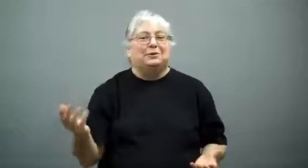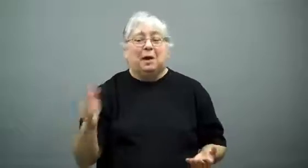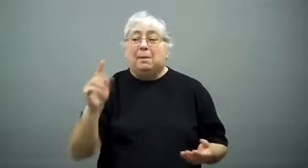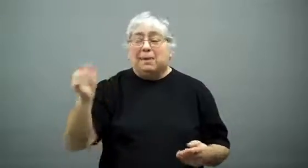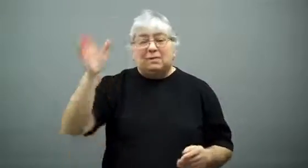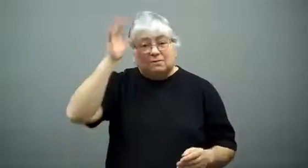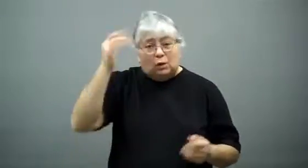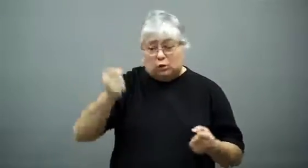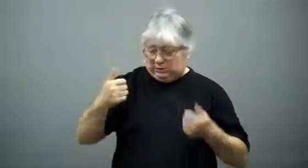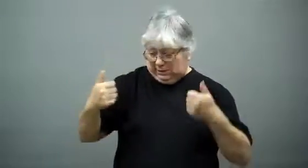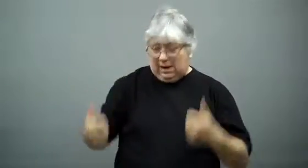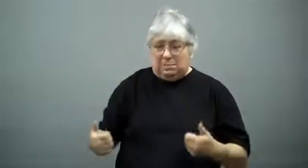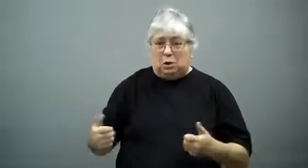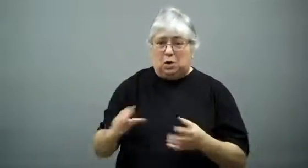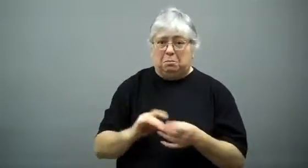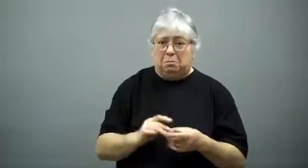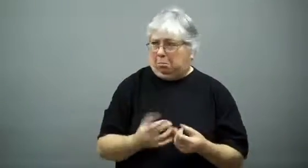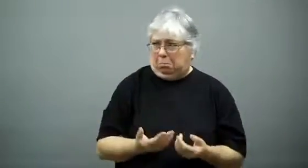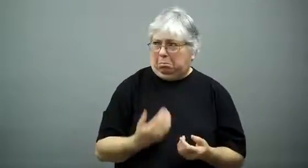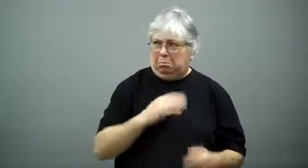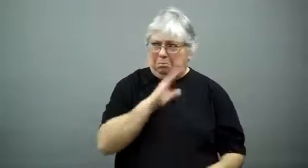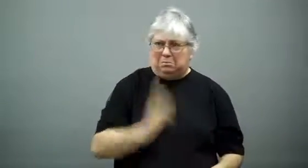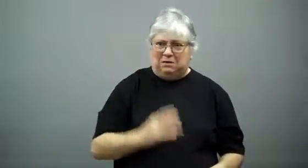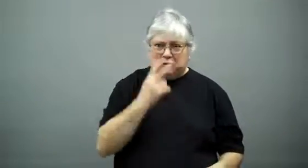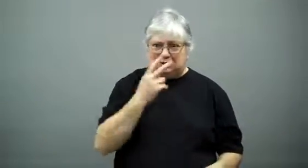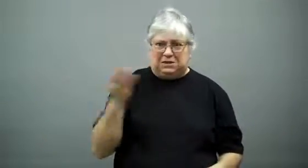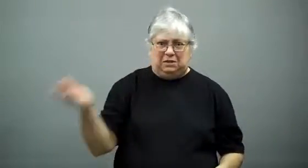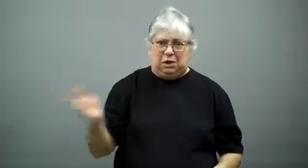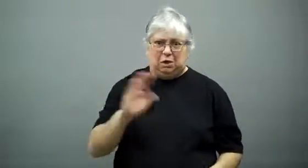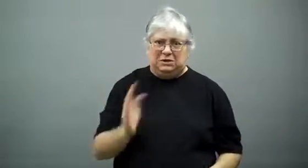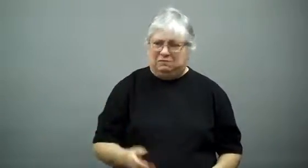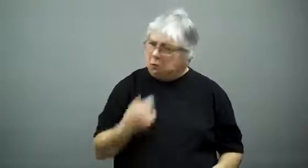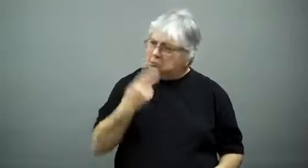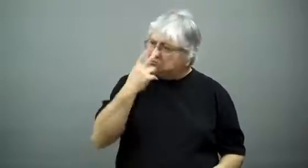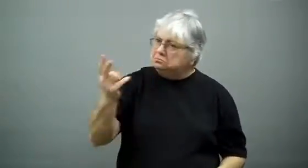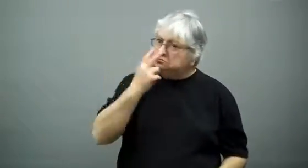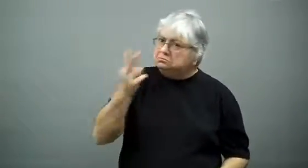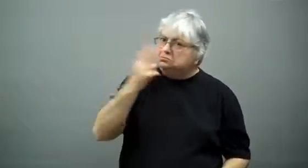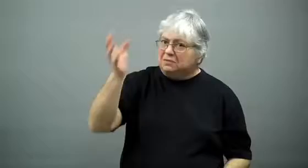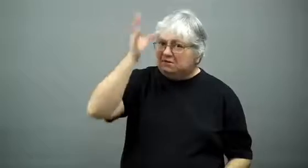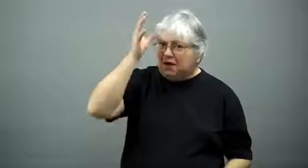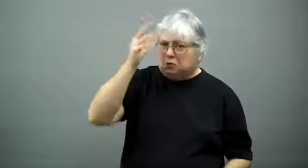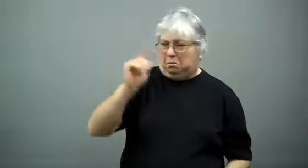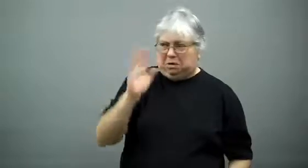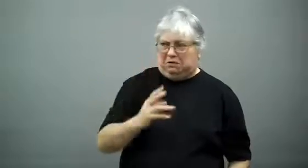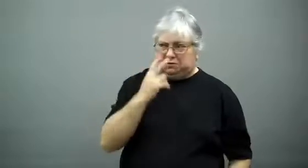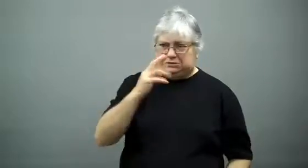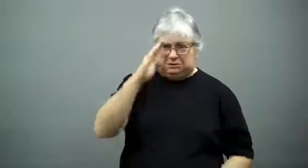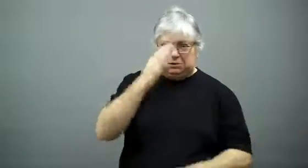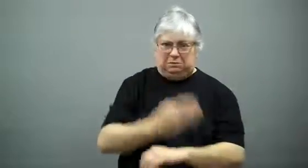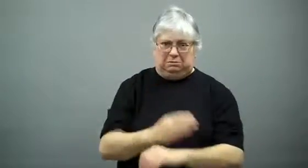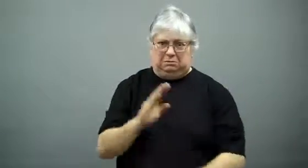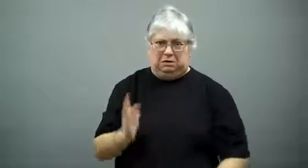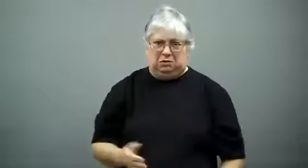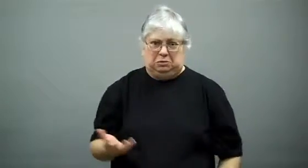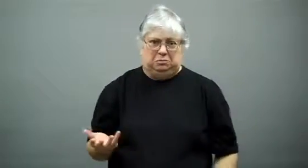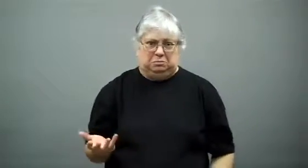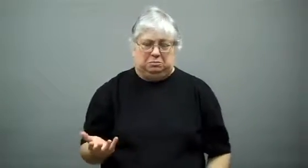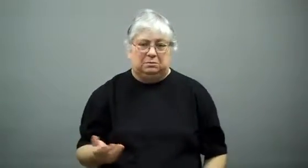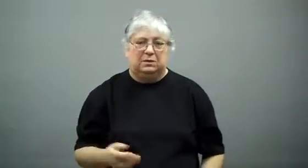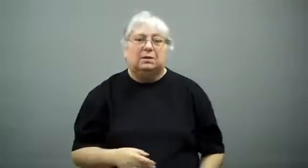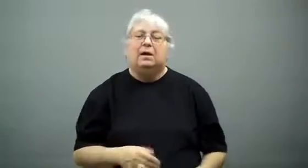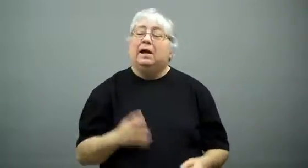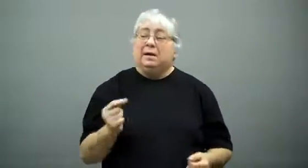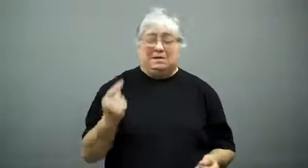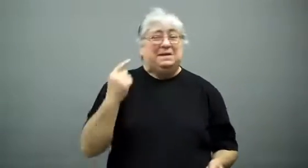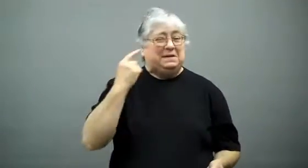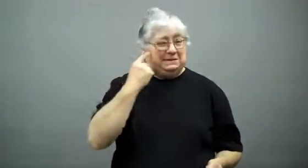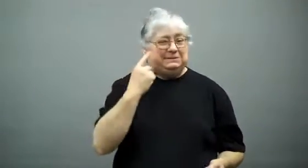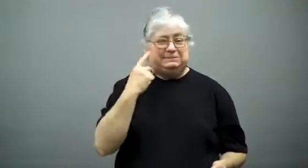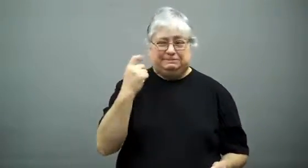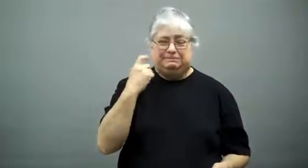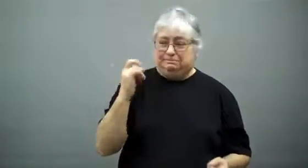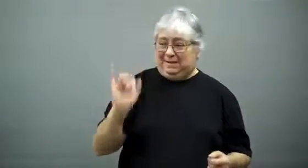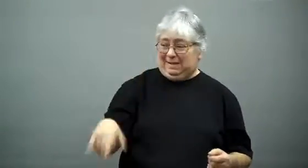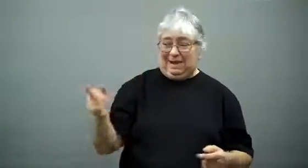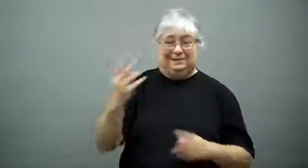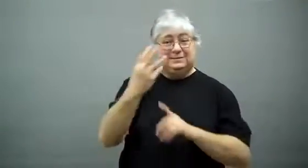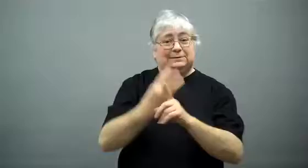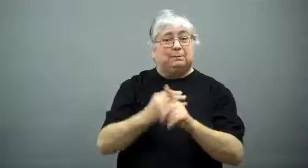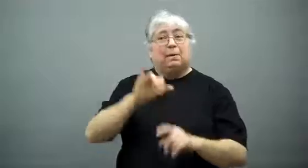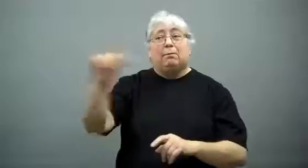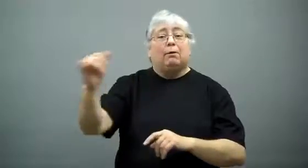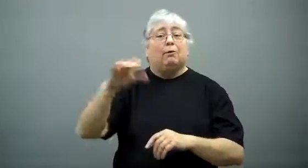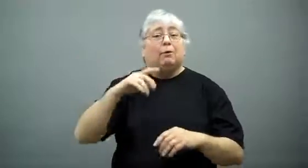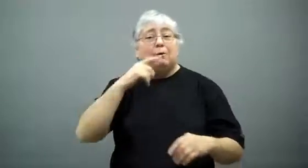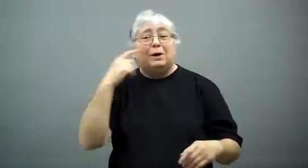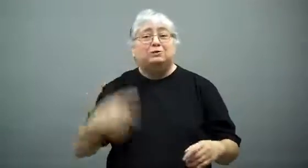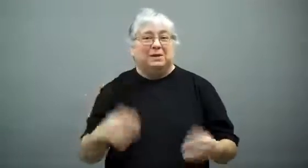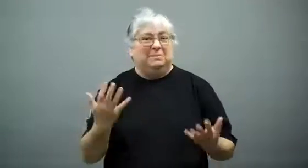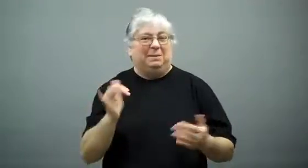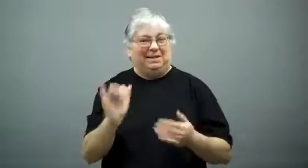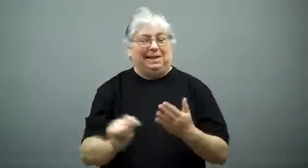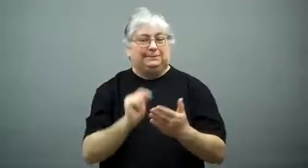However, neighbors there said they saw the father, but never saw the son there.